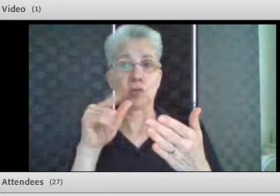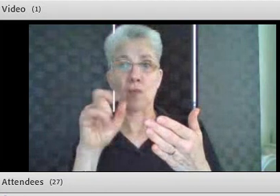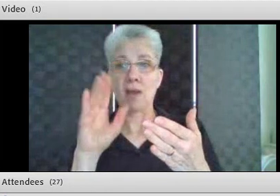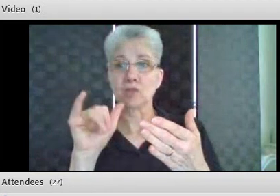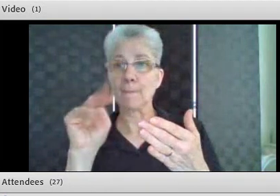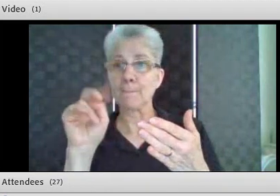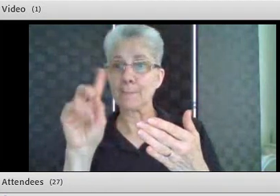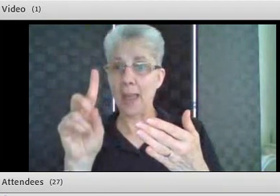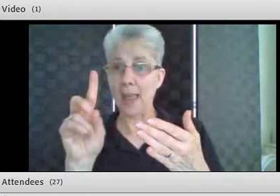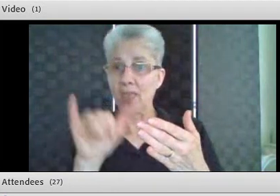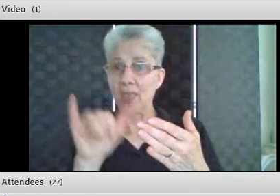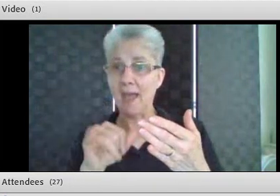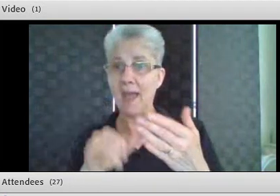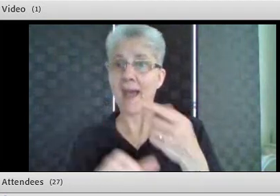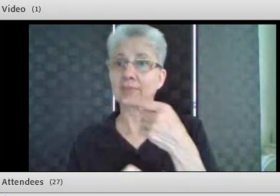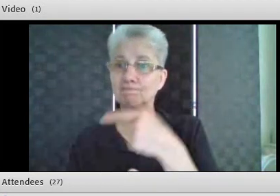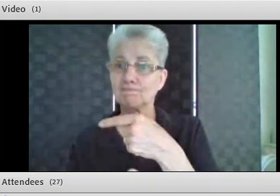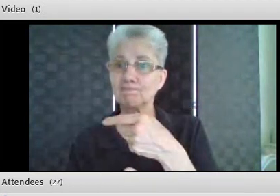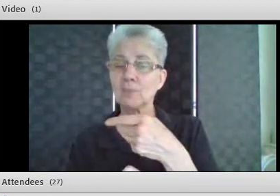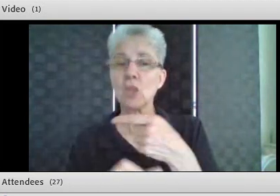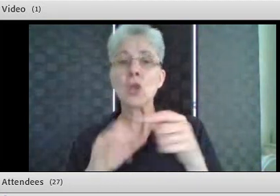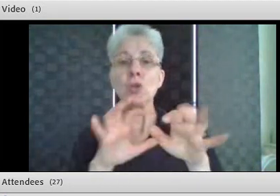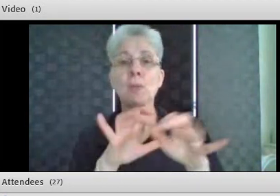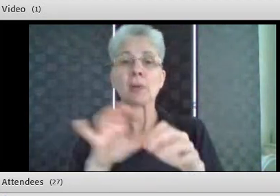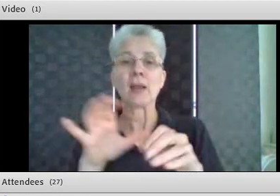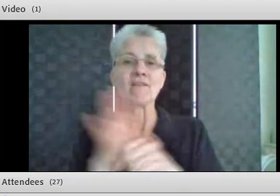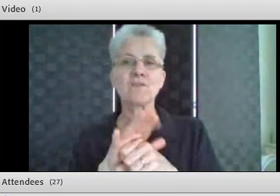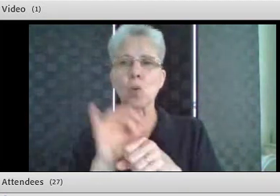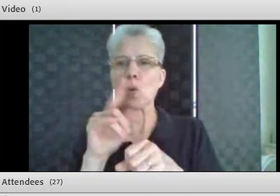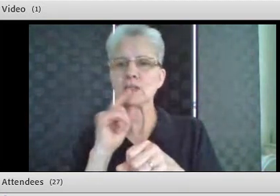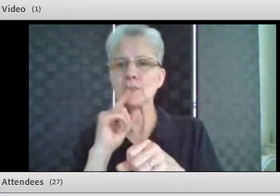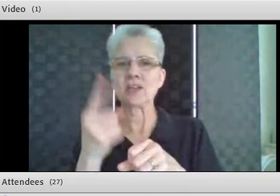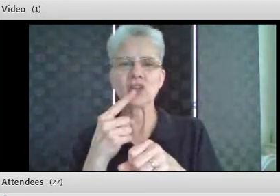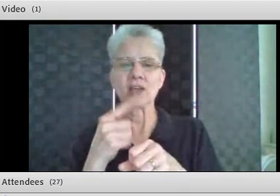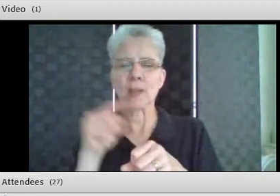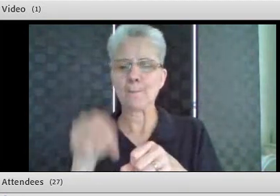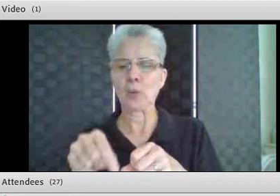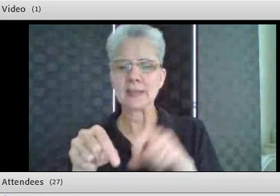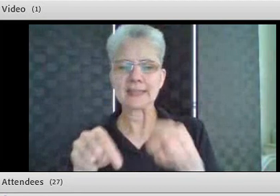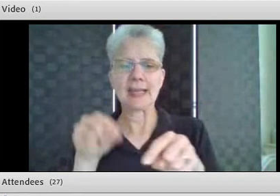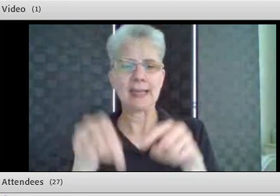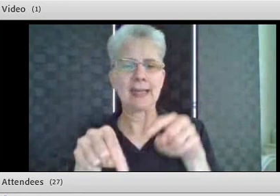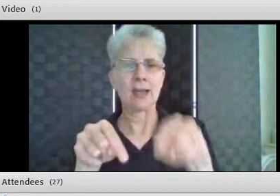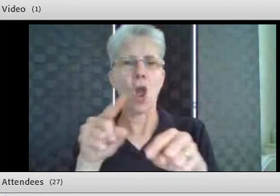They want to play music, but they don't necessarily want to do all the work behind it, so one of the things I like about Garage Band